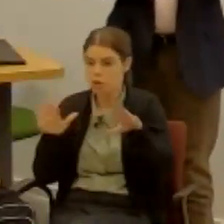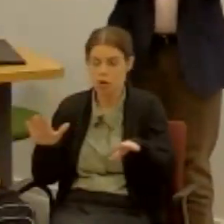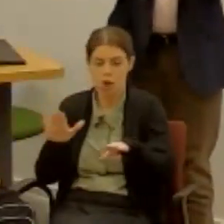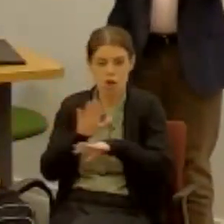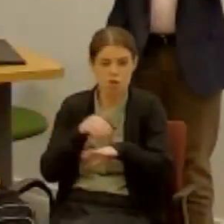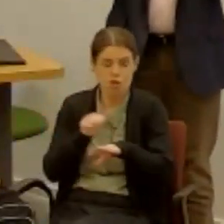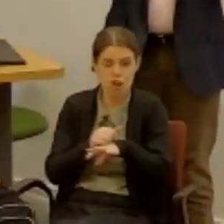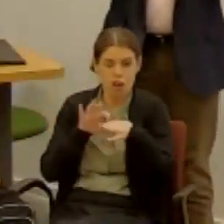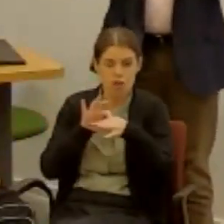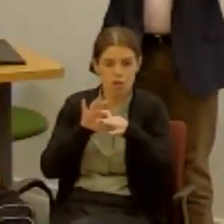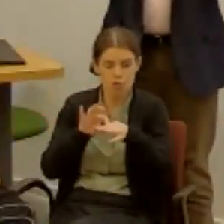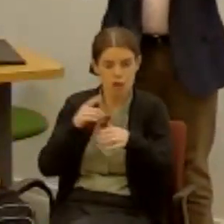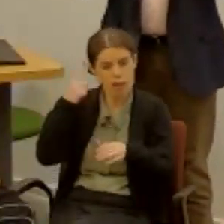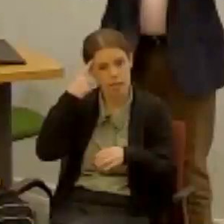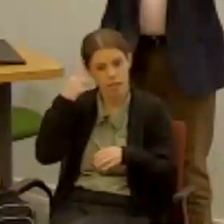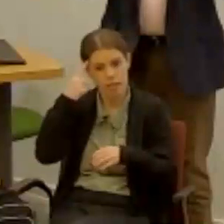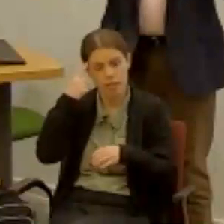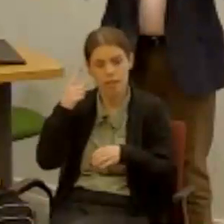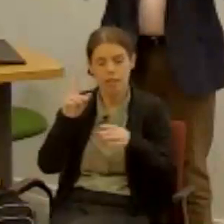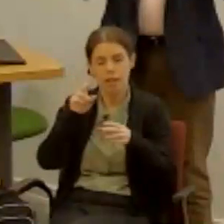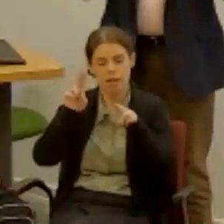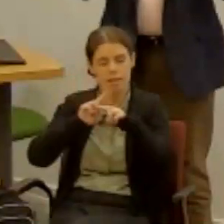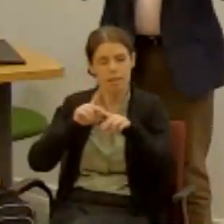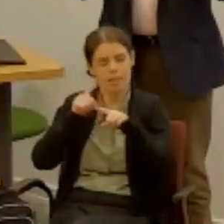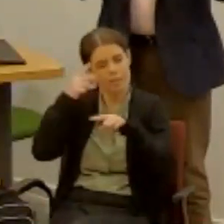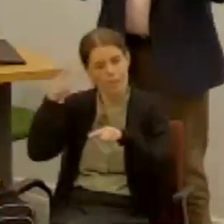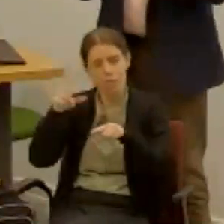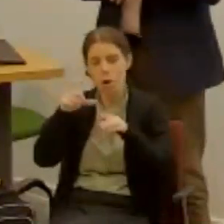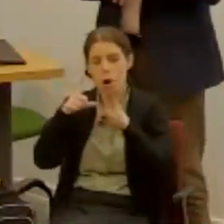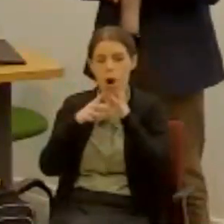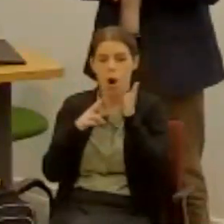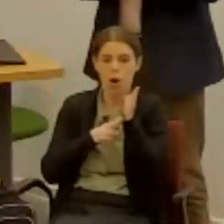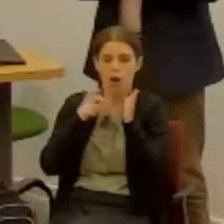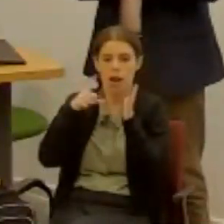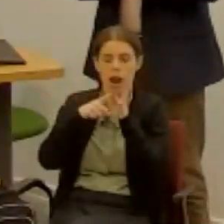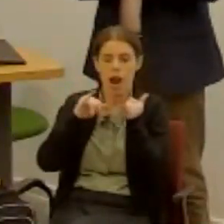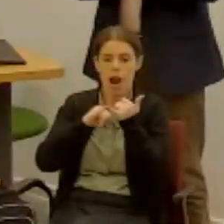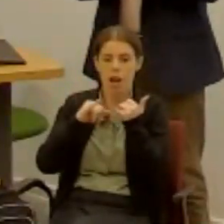There's a movie called Concussion with Mel Smith, with Will Smith. It's on Netflix, I think.